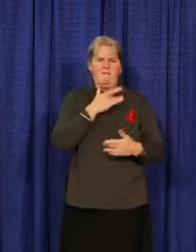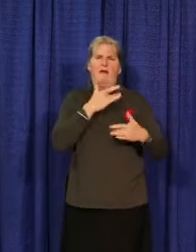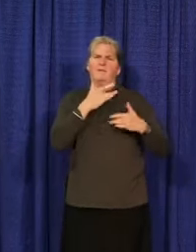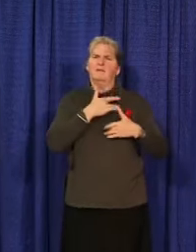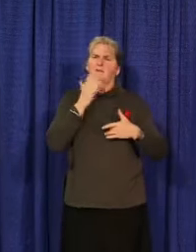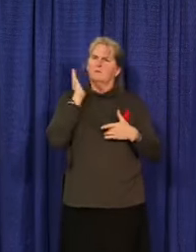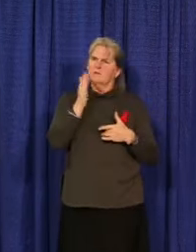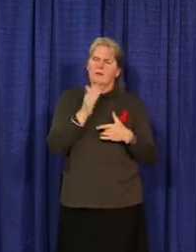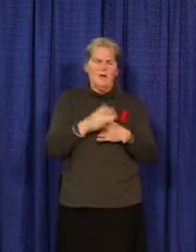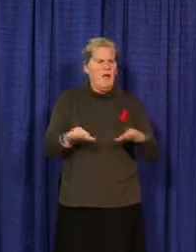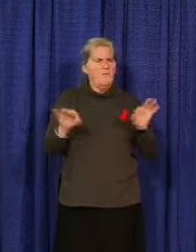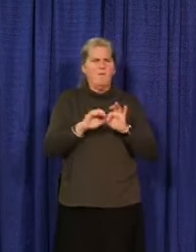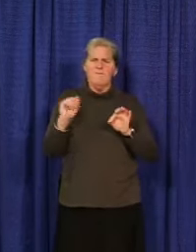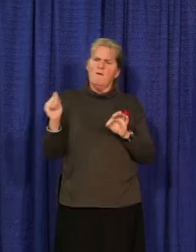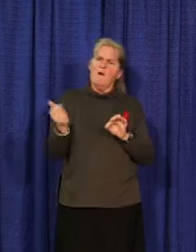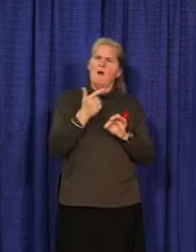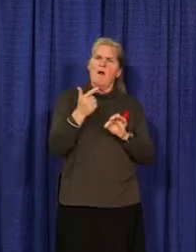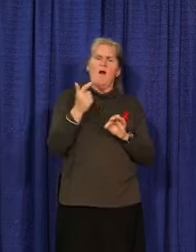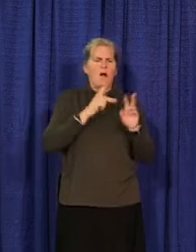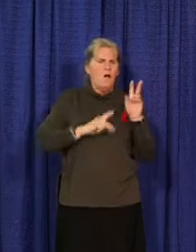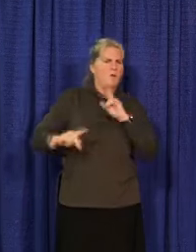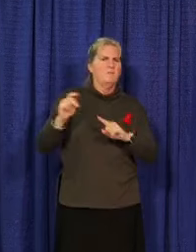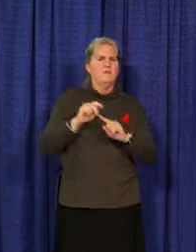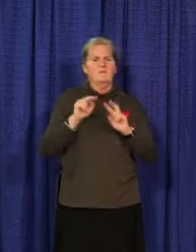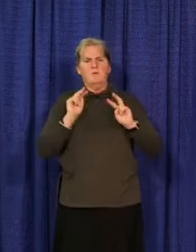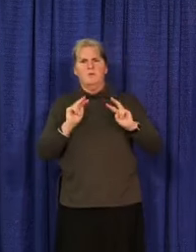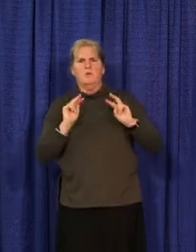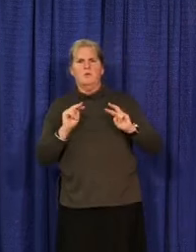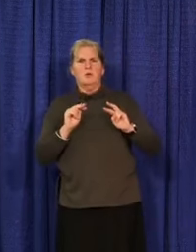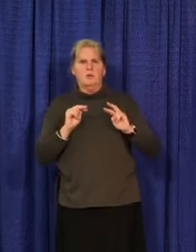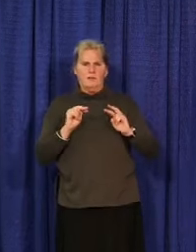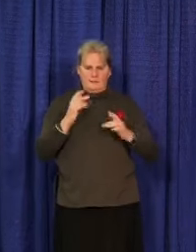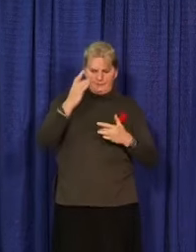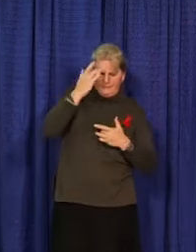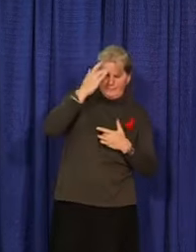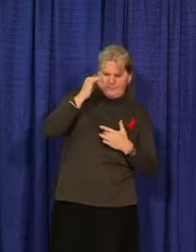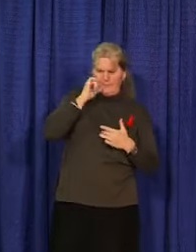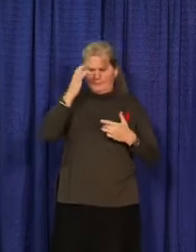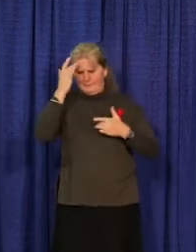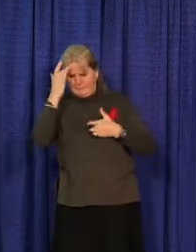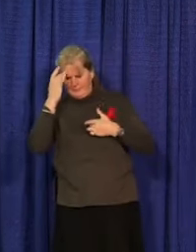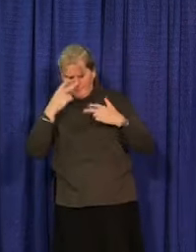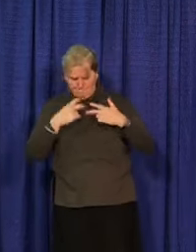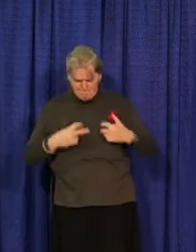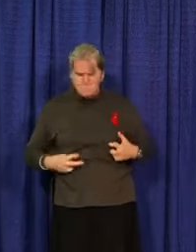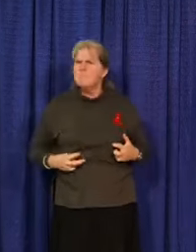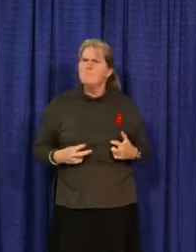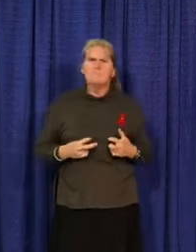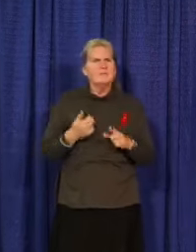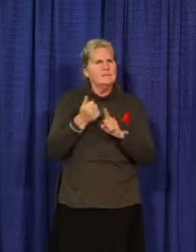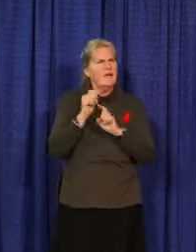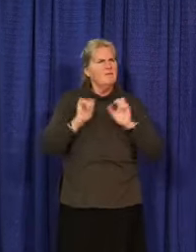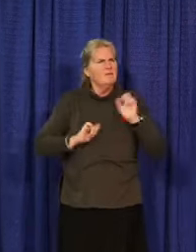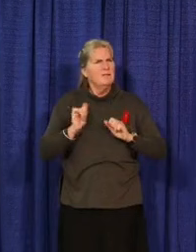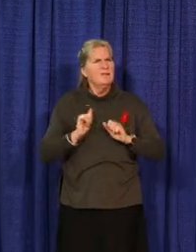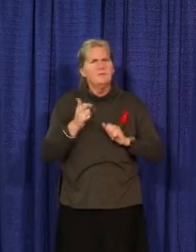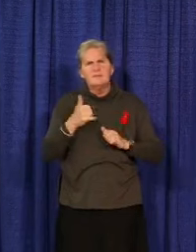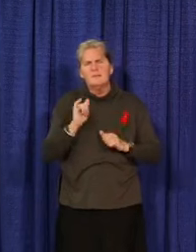interest to know the information, to watch for symptoms, and to get tested. Meanwhile, I can only repeat